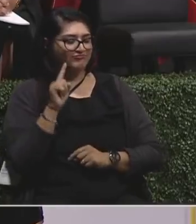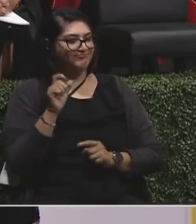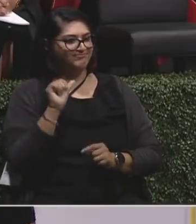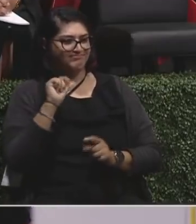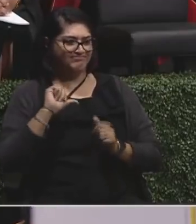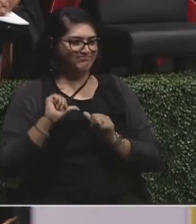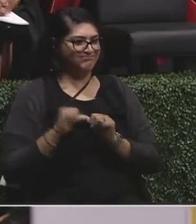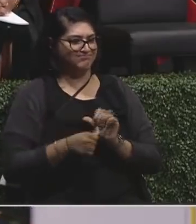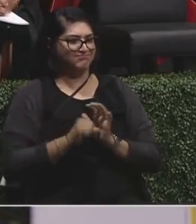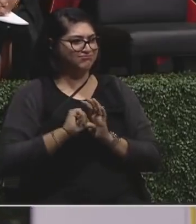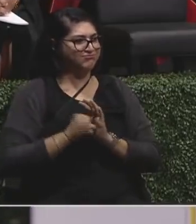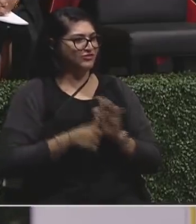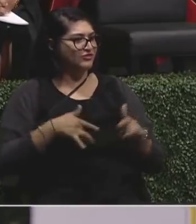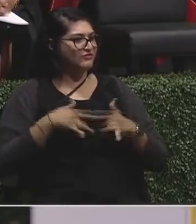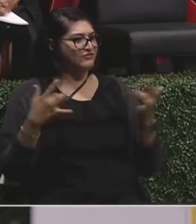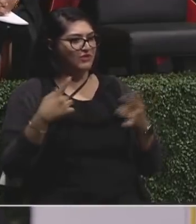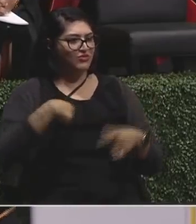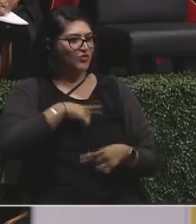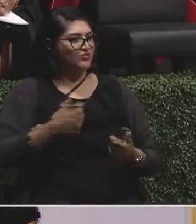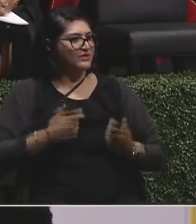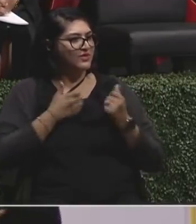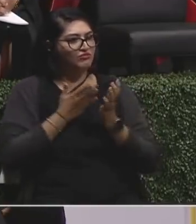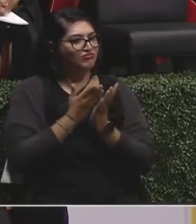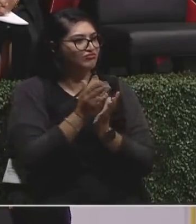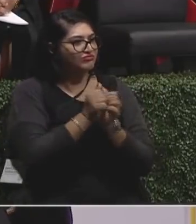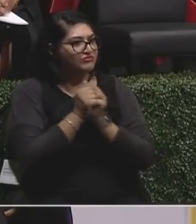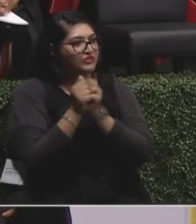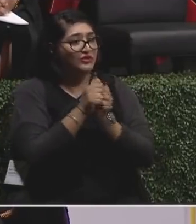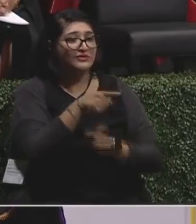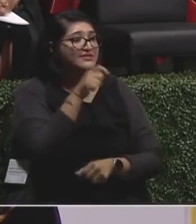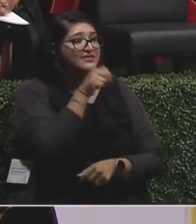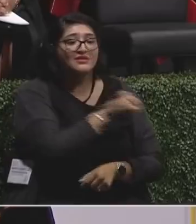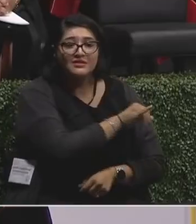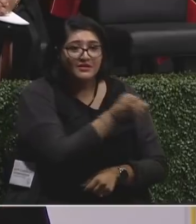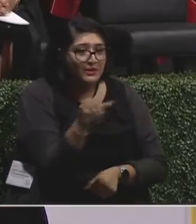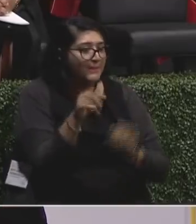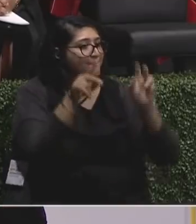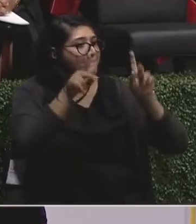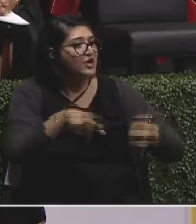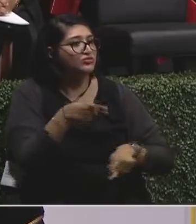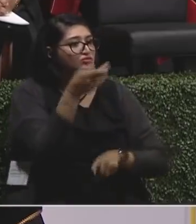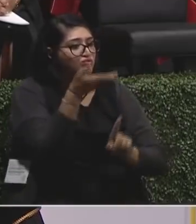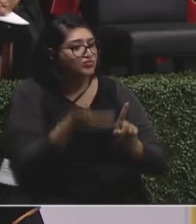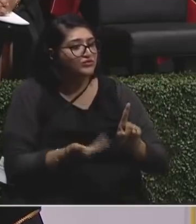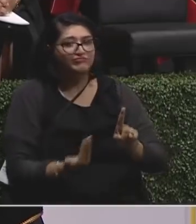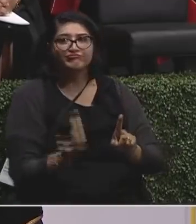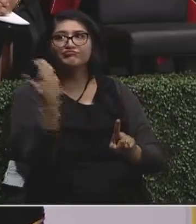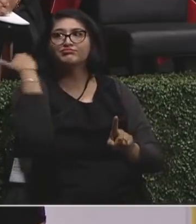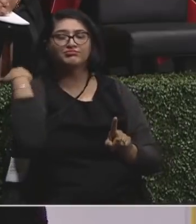DURING YOUR TIME HERE, YOU EACH EXPERIENCED A PERSONAL TRANSFORMATION AS PROFOUND AS EVENTS WE LIVED THROUGH TOGETHER.